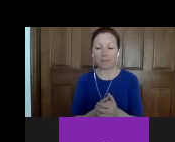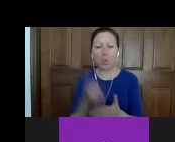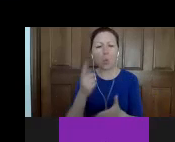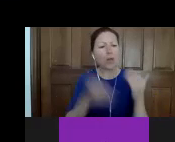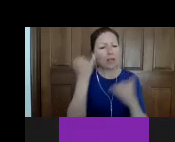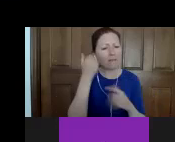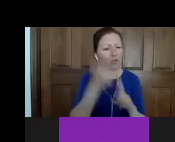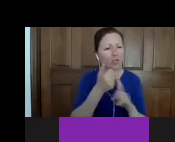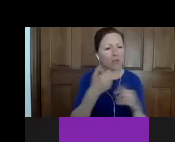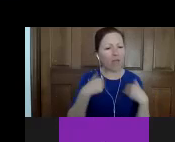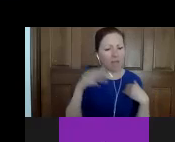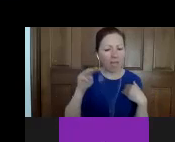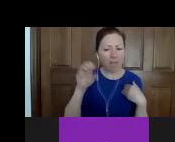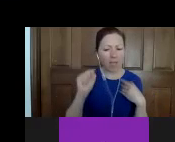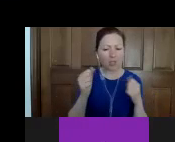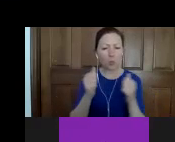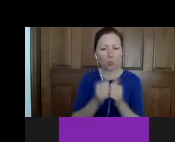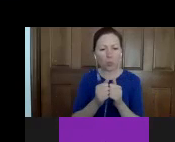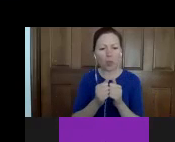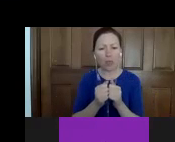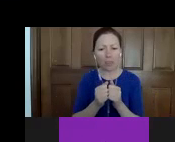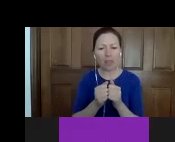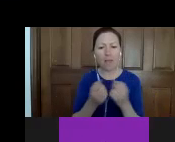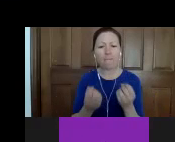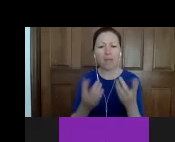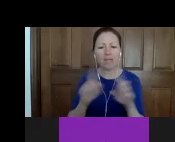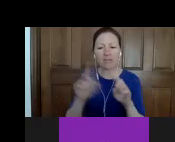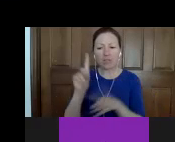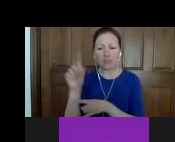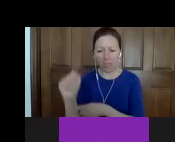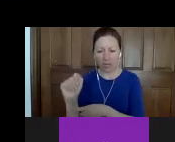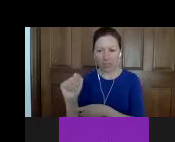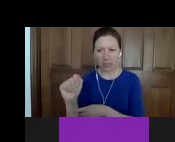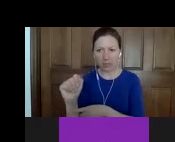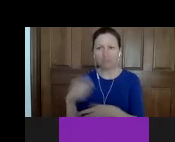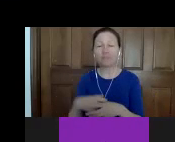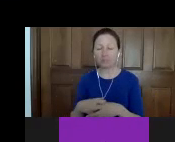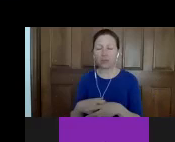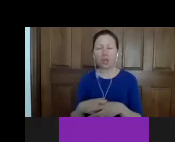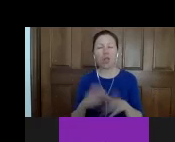disabilities? Again, it comes back to the same thing. Look at what the essential duties